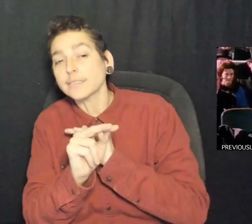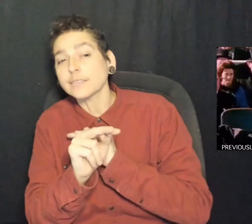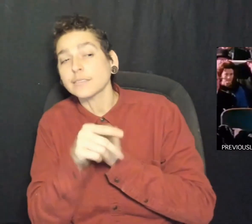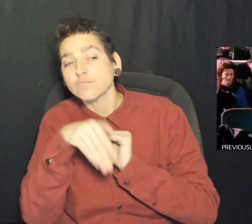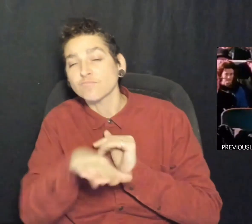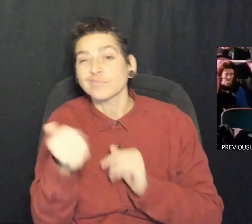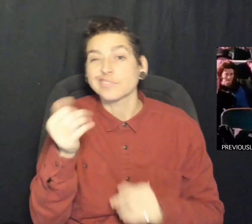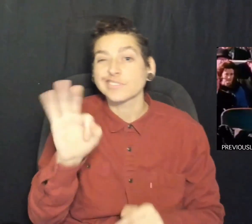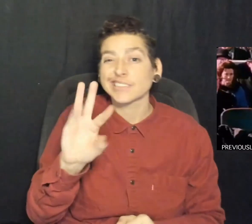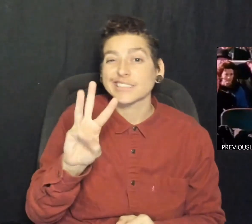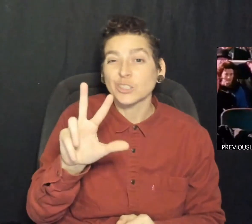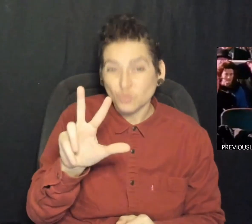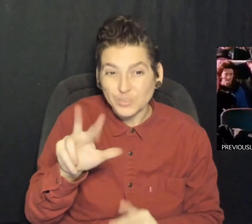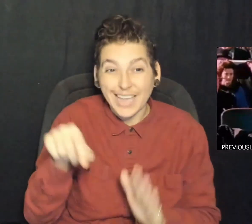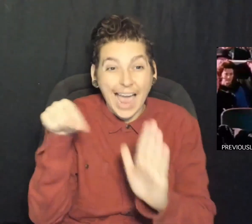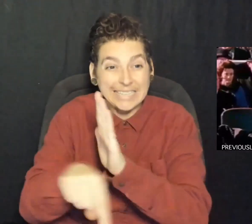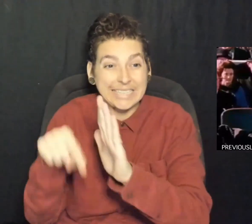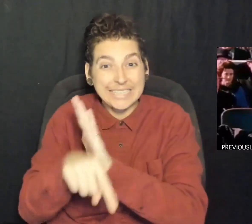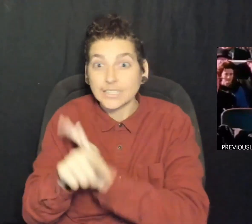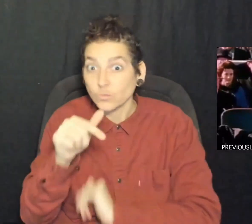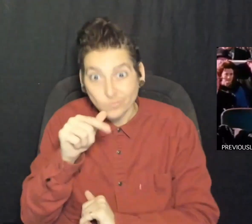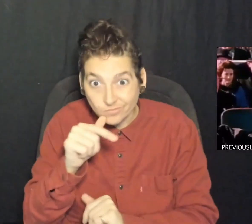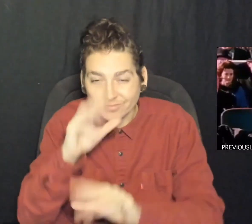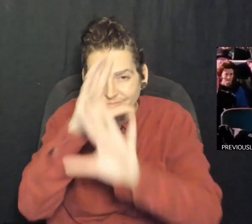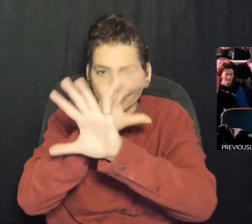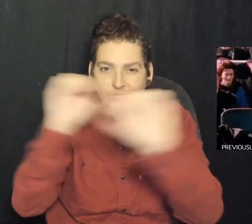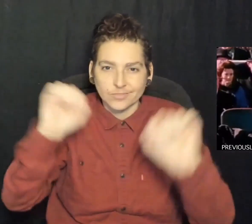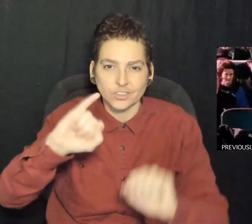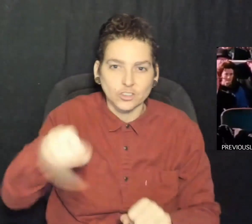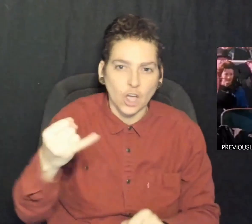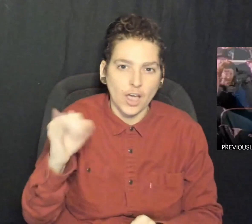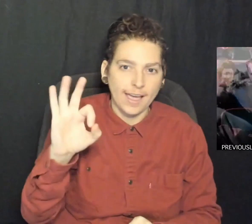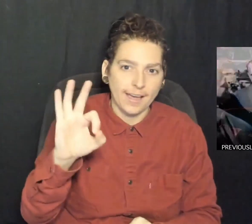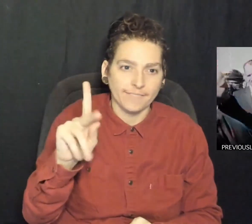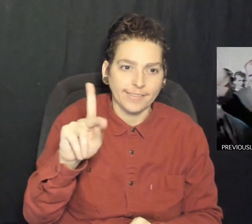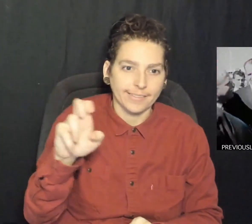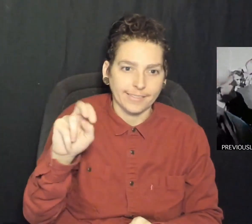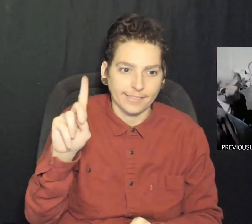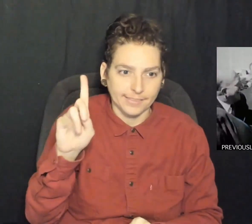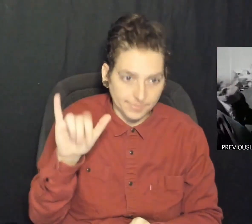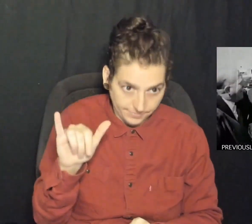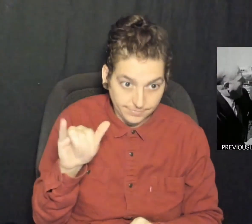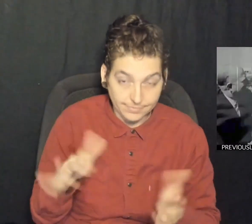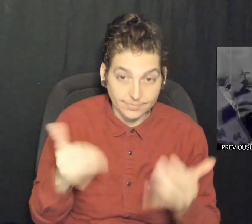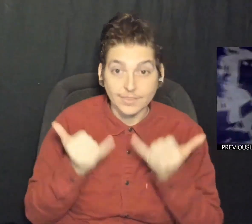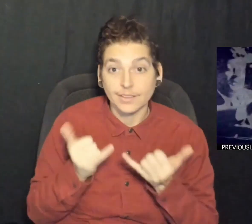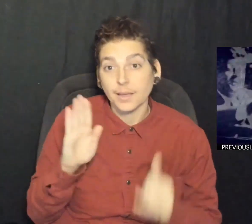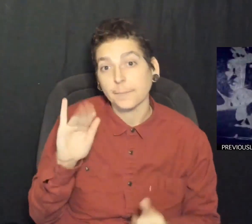historians are hoping to gain new insight into the 1963 assassination of President John